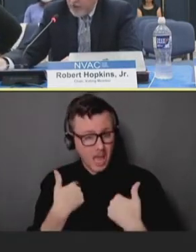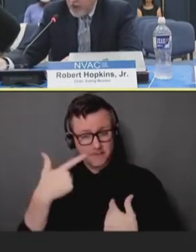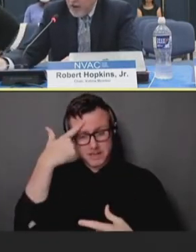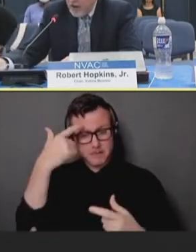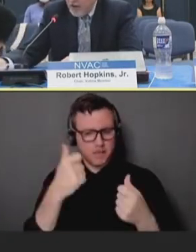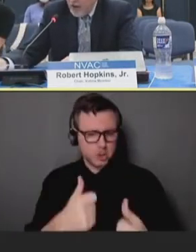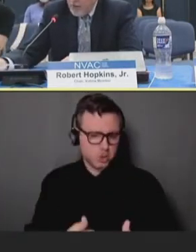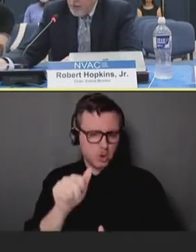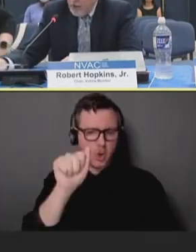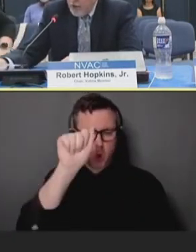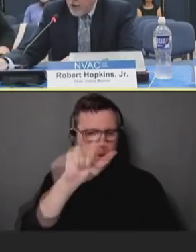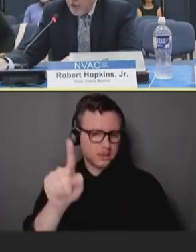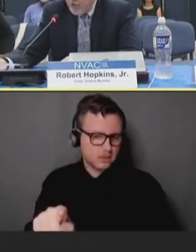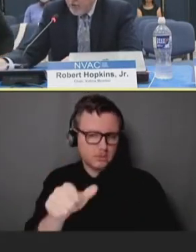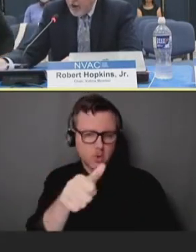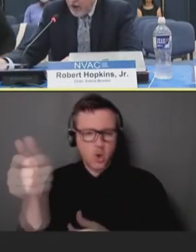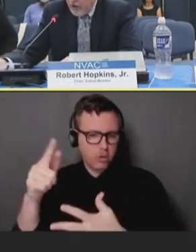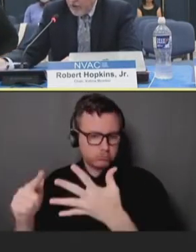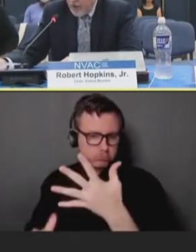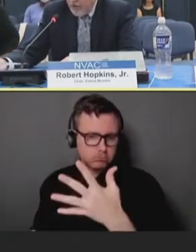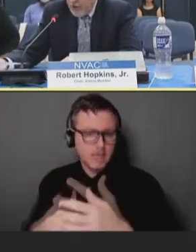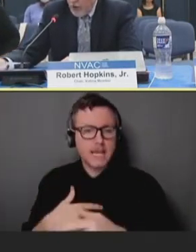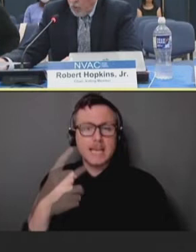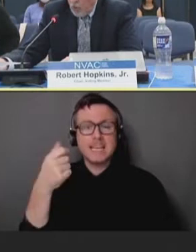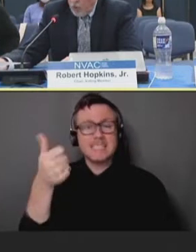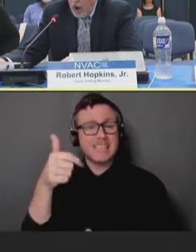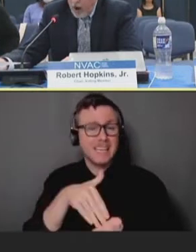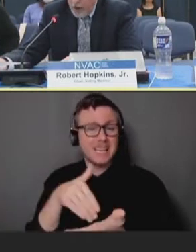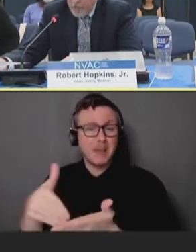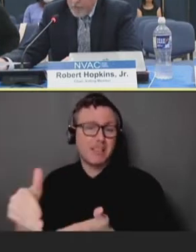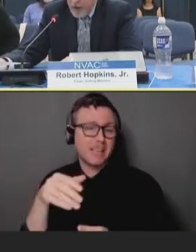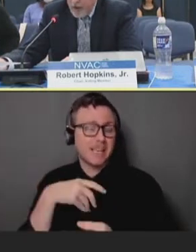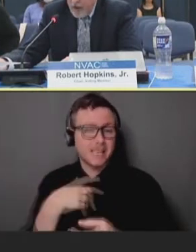and 10 million new cases diagnosed every year worldwide.